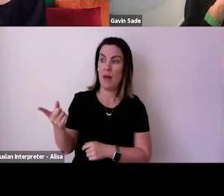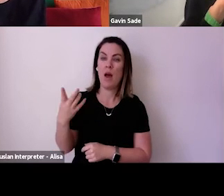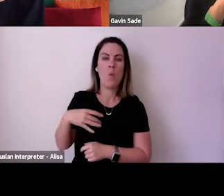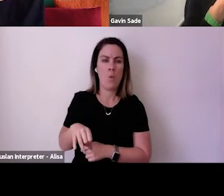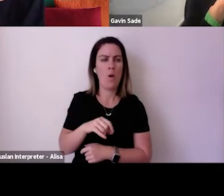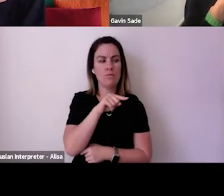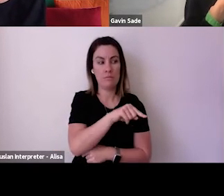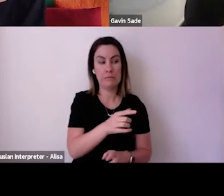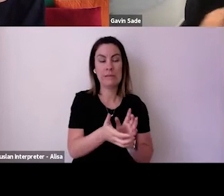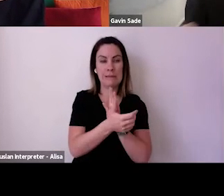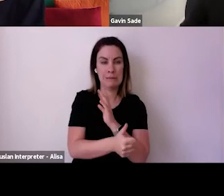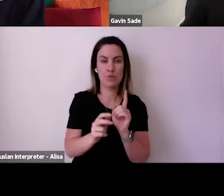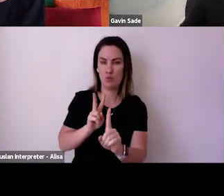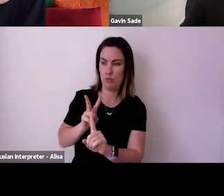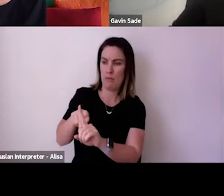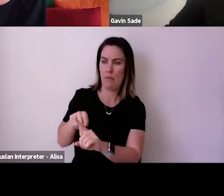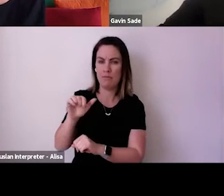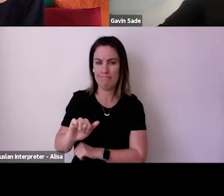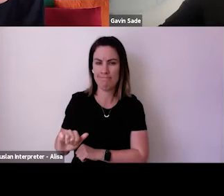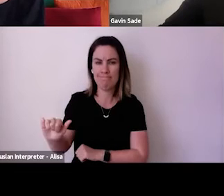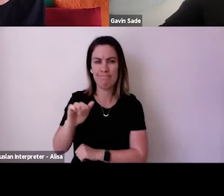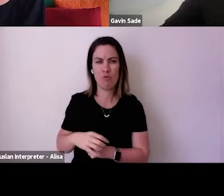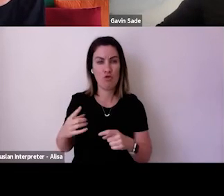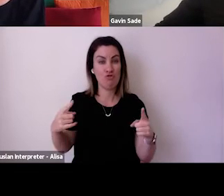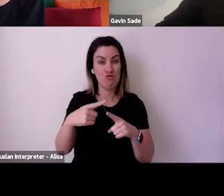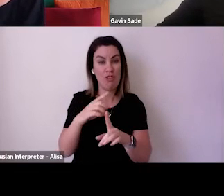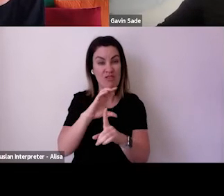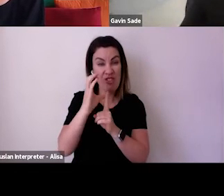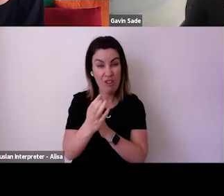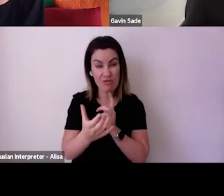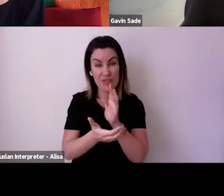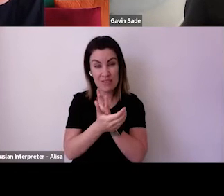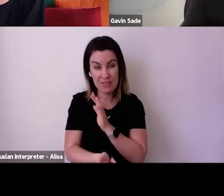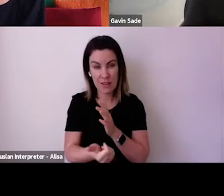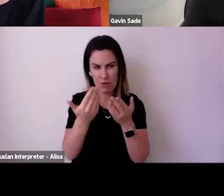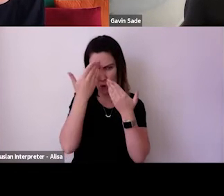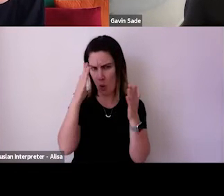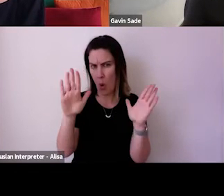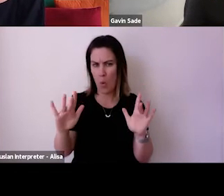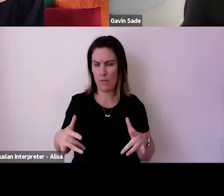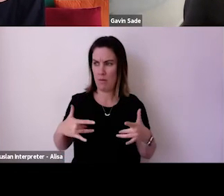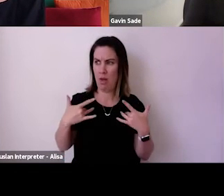skills, emotional intelligence, cross-cultural skills and openness to lifelong learning the Reagan